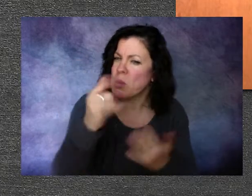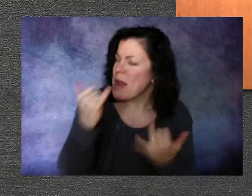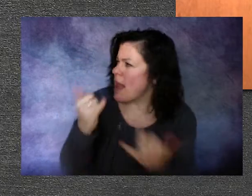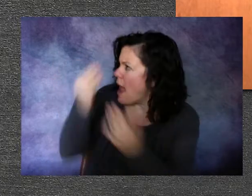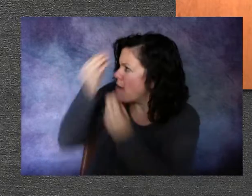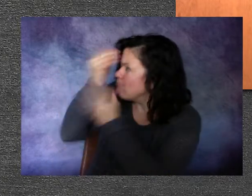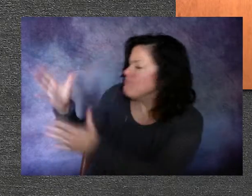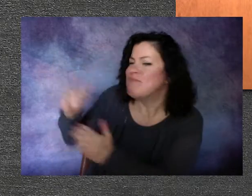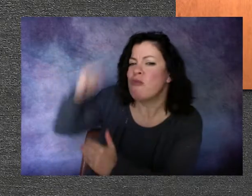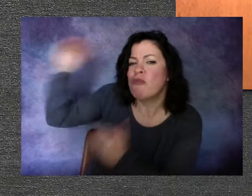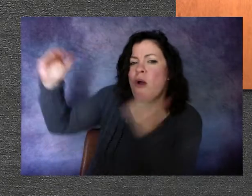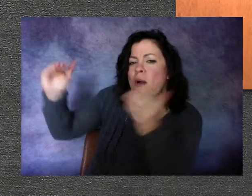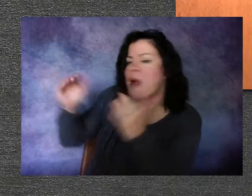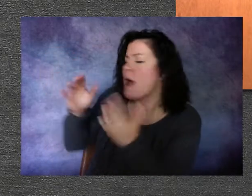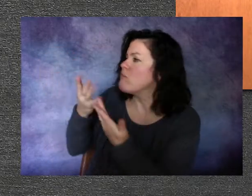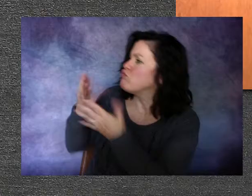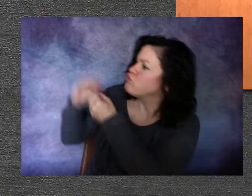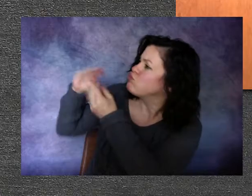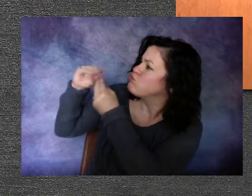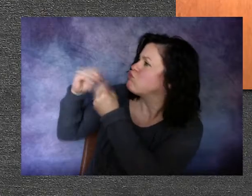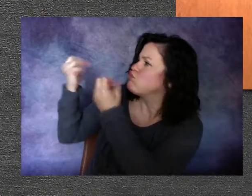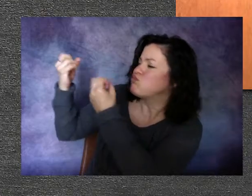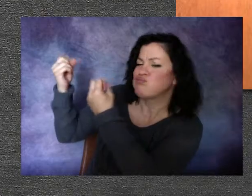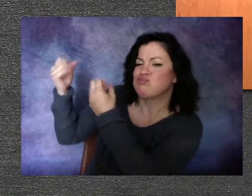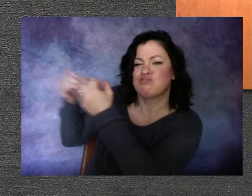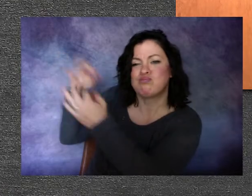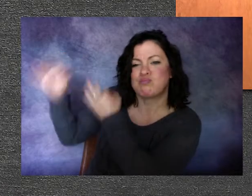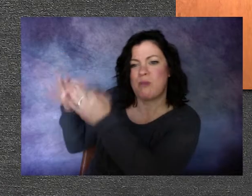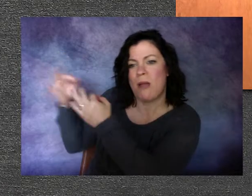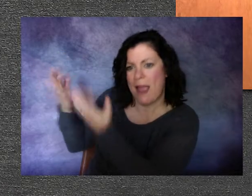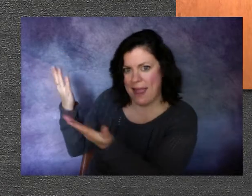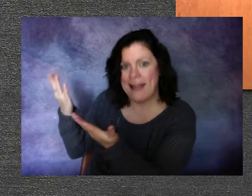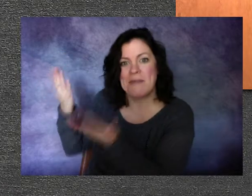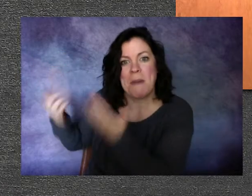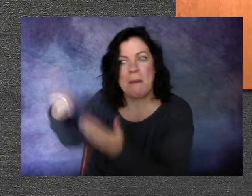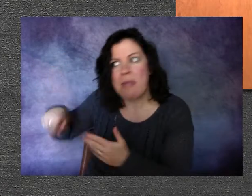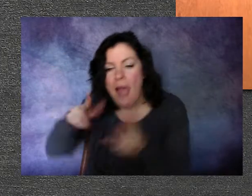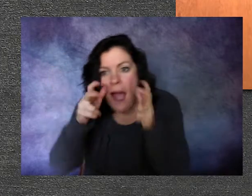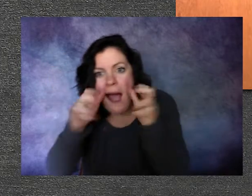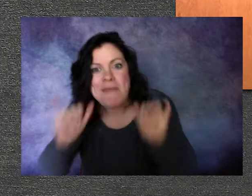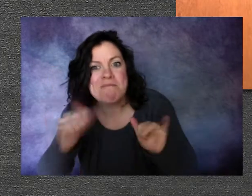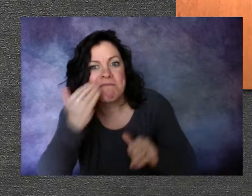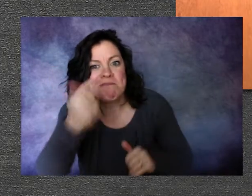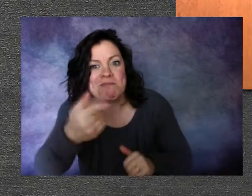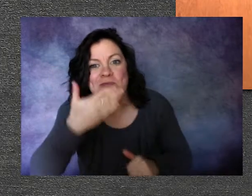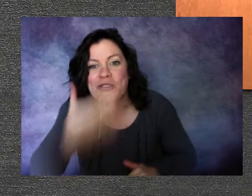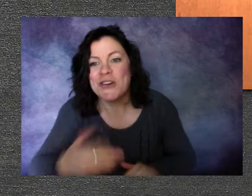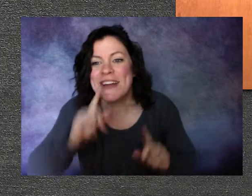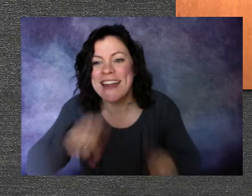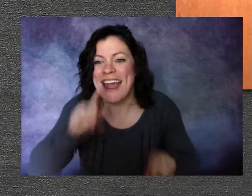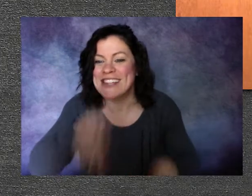What's part of your community? Oh, I think I hear some good answers. Awesome!